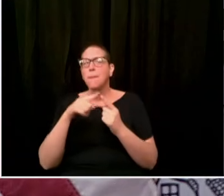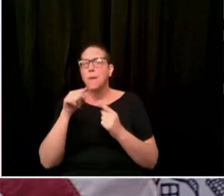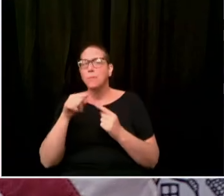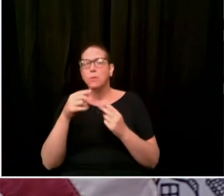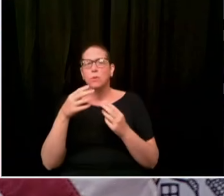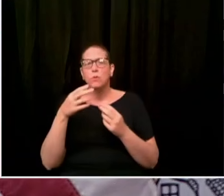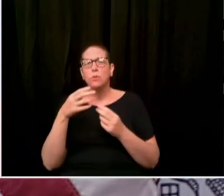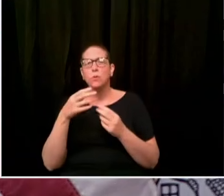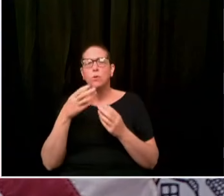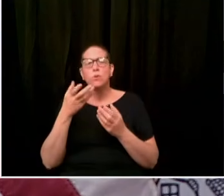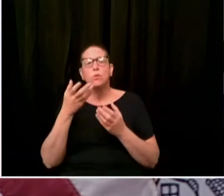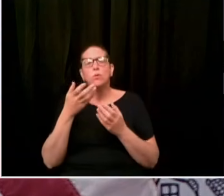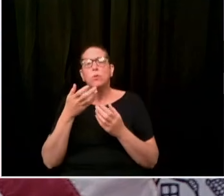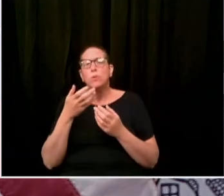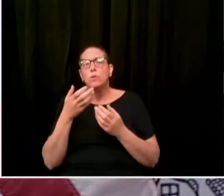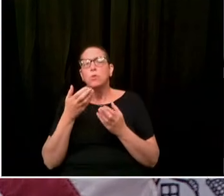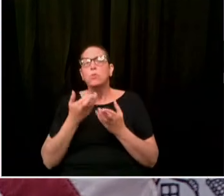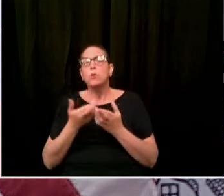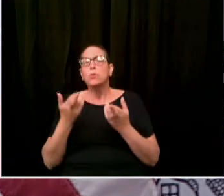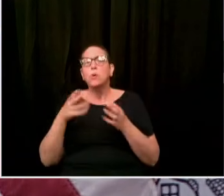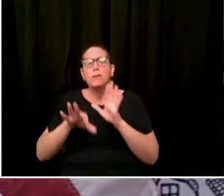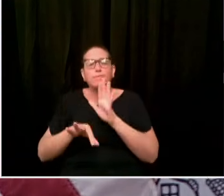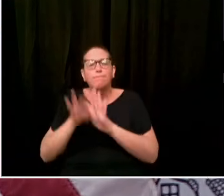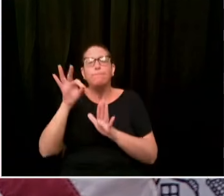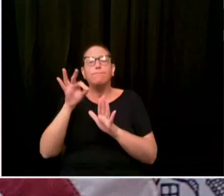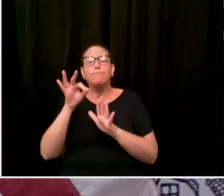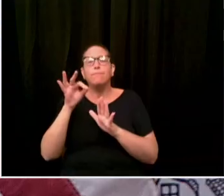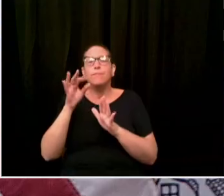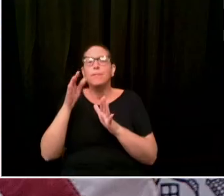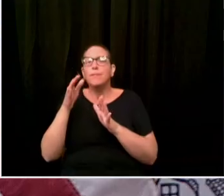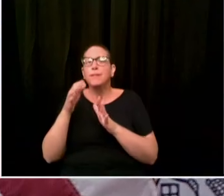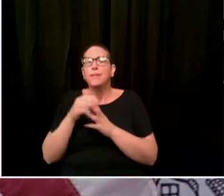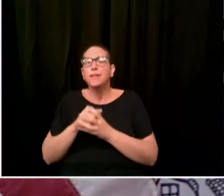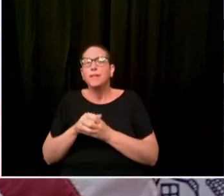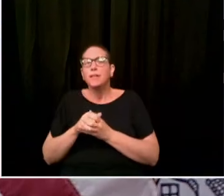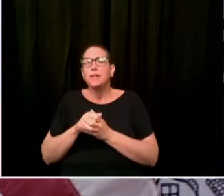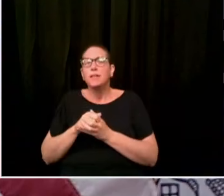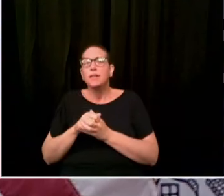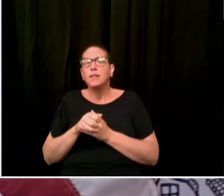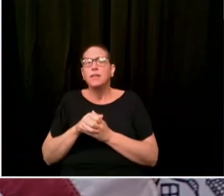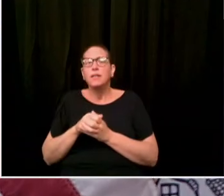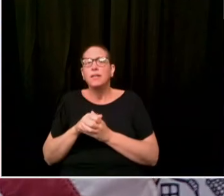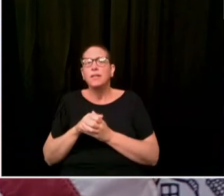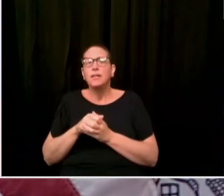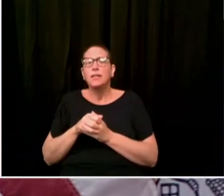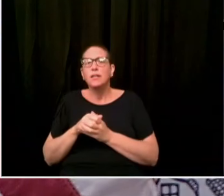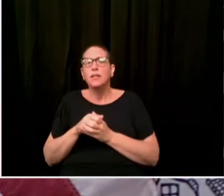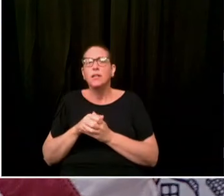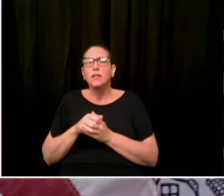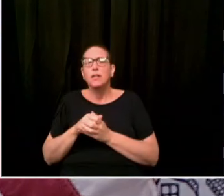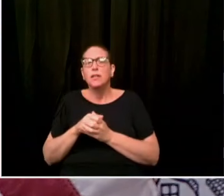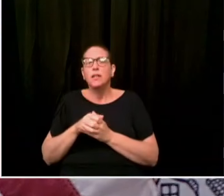YOU ABOUT THESE RESOURCE NAVIGATORS AND HOW THAT'S GOING TO WORK. IF SOMEONE WHO TESTS POSITIVE